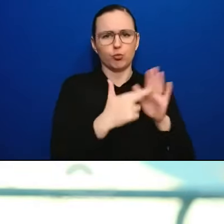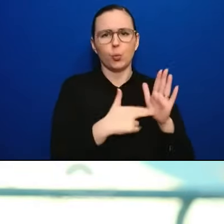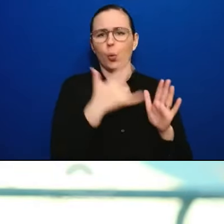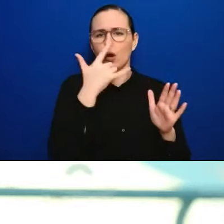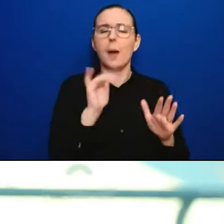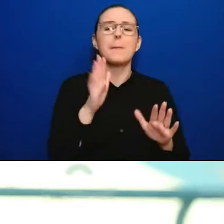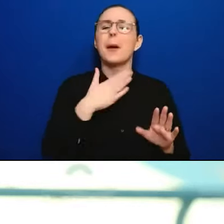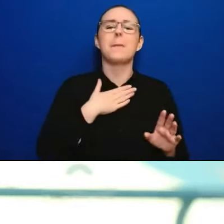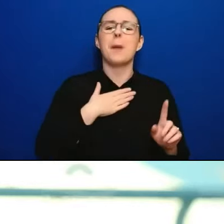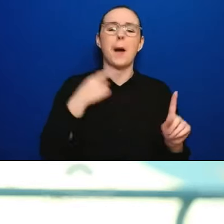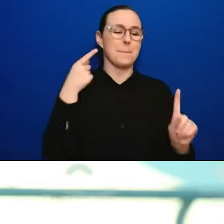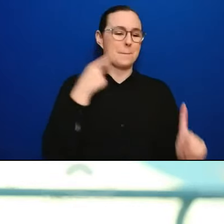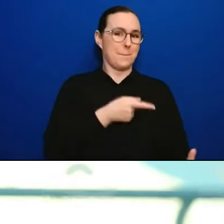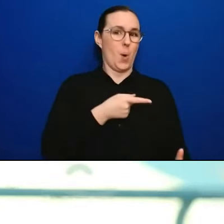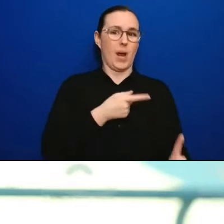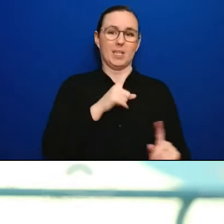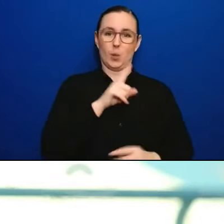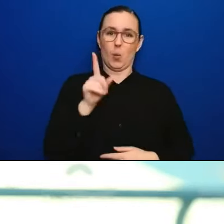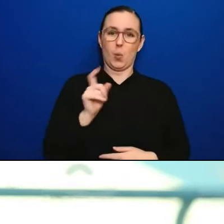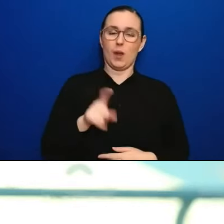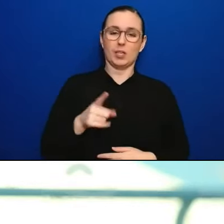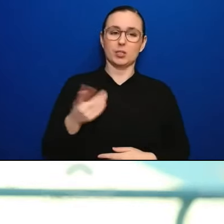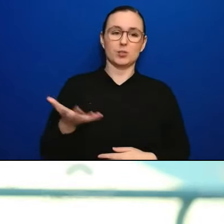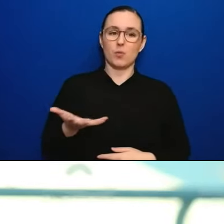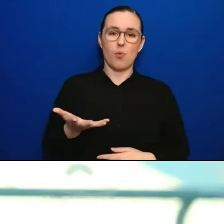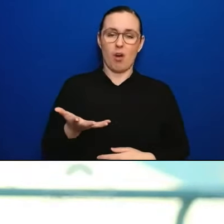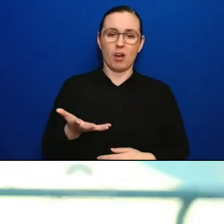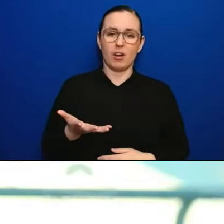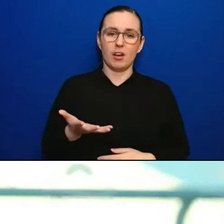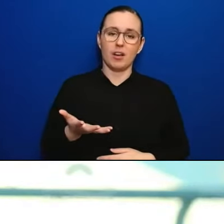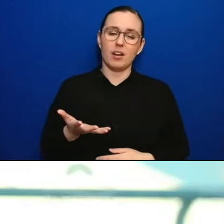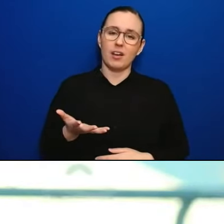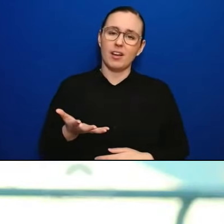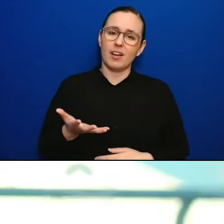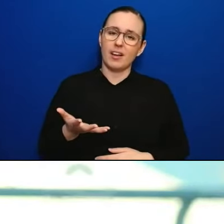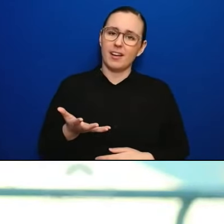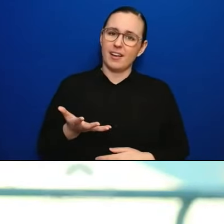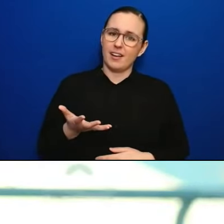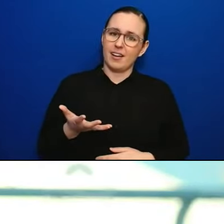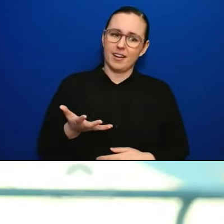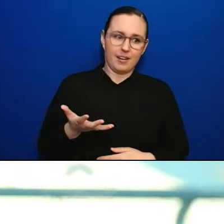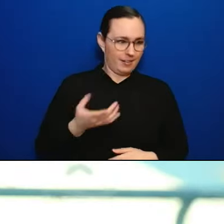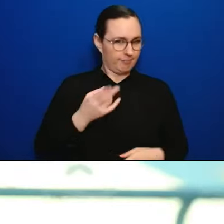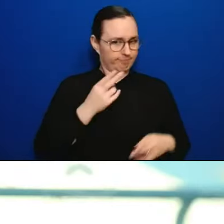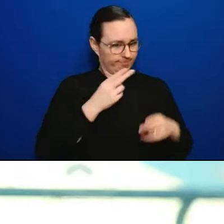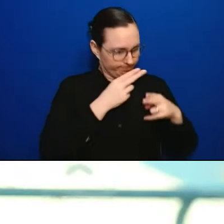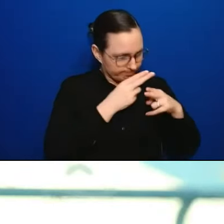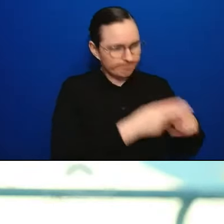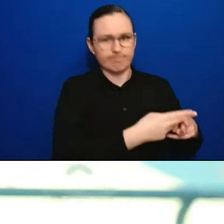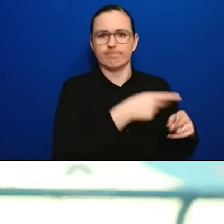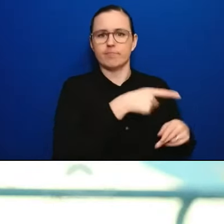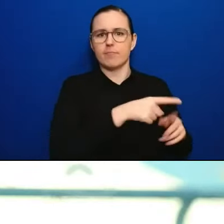officers to decide, you know, what protocols are going to take place in any care home.